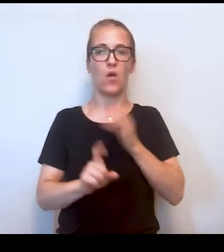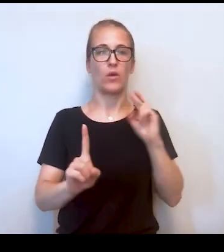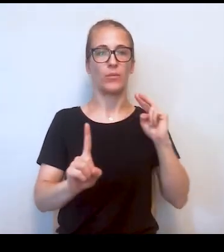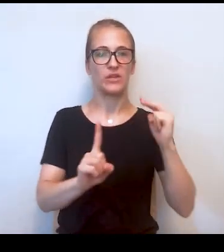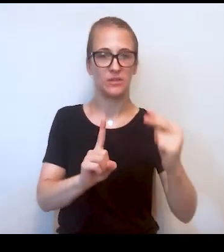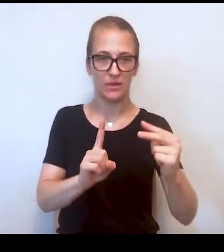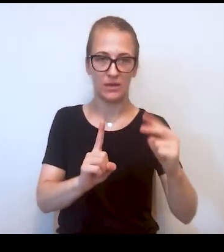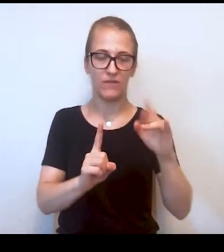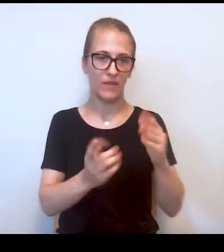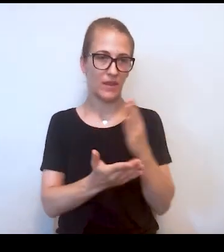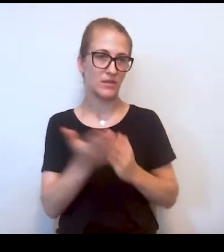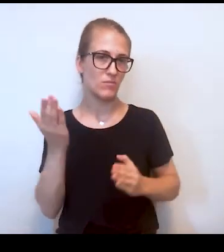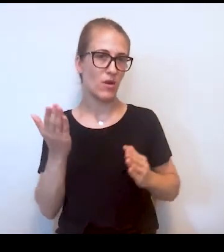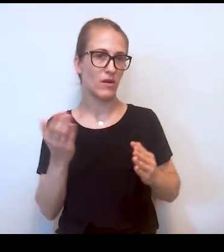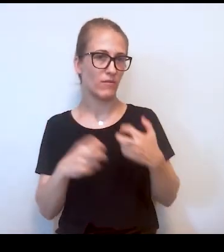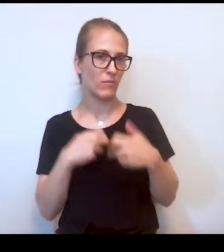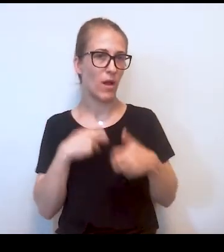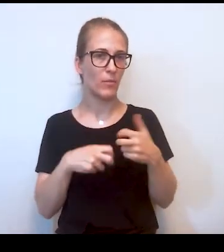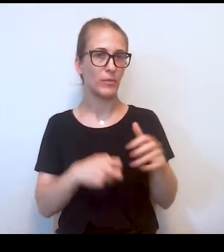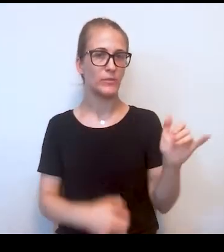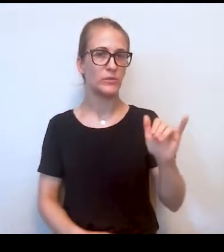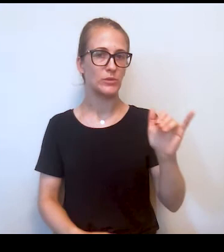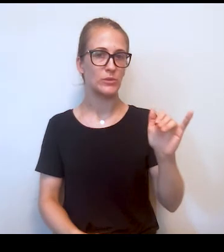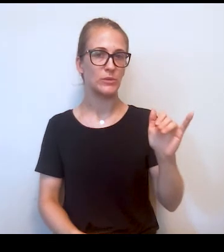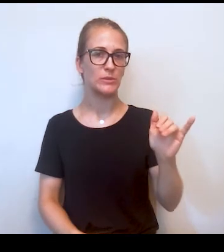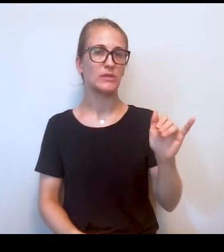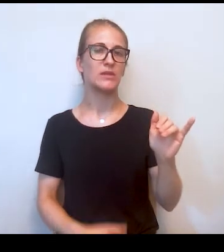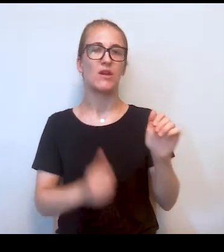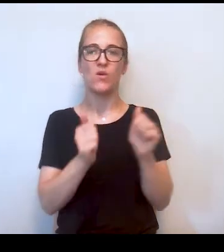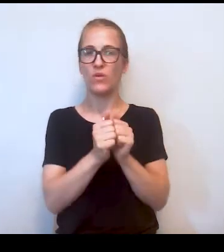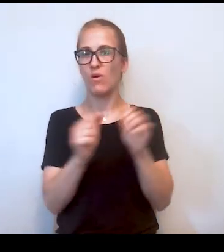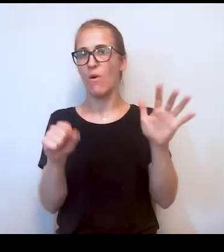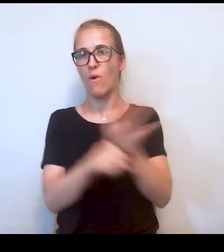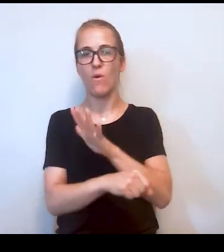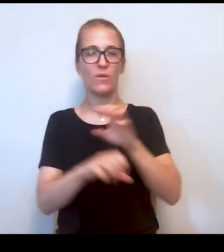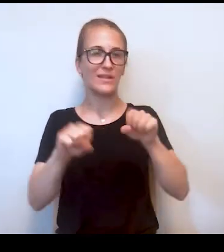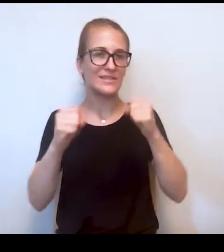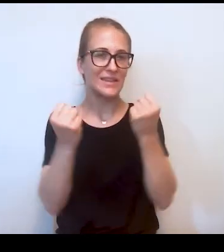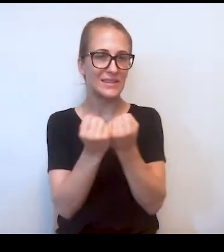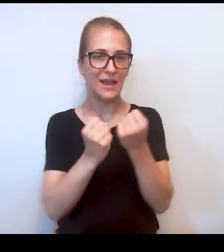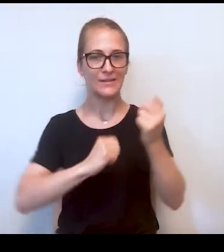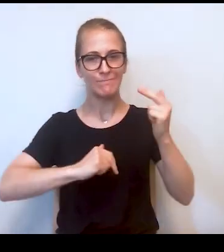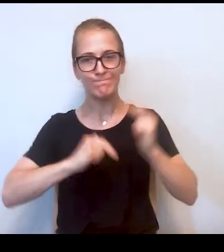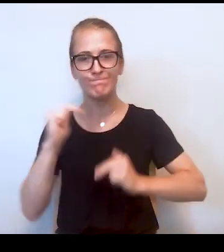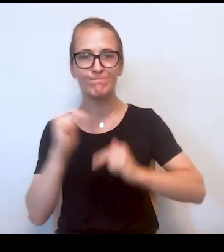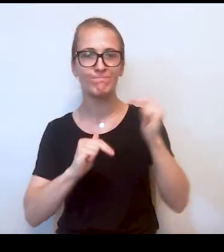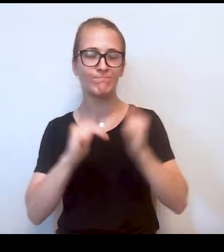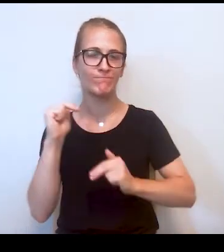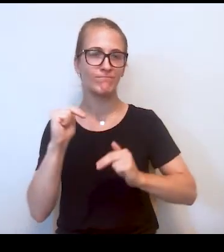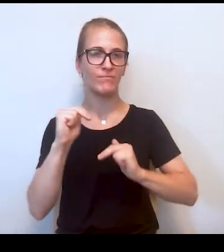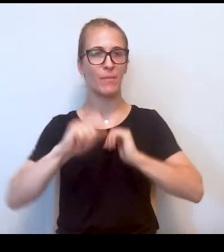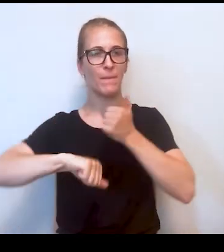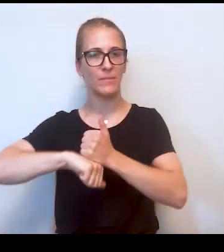on certain values: eugenics, capitalism, colonialism, white supremacy.